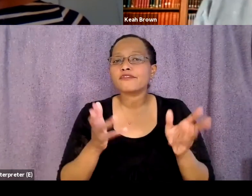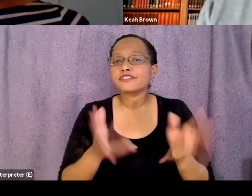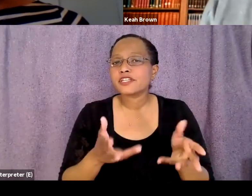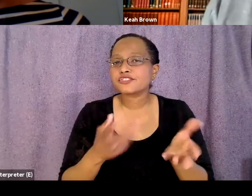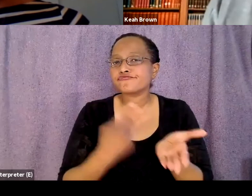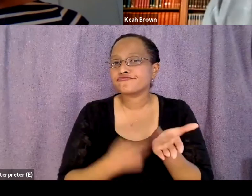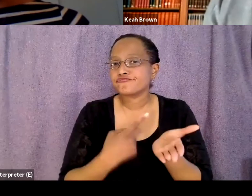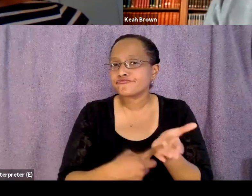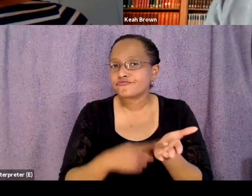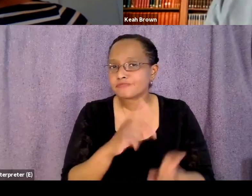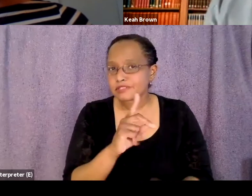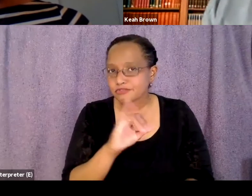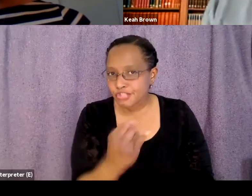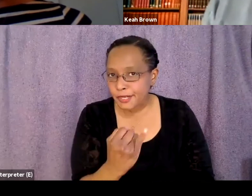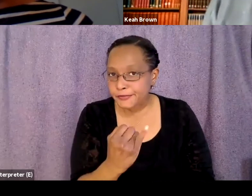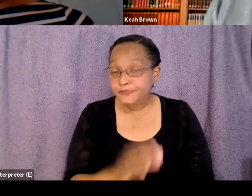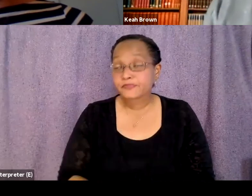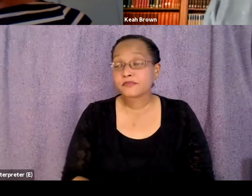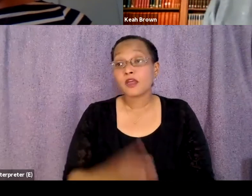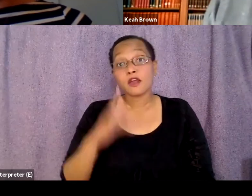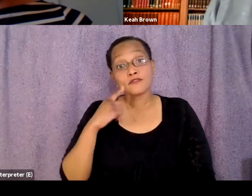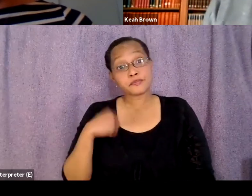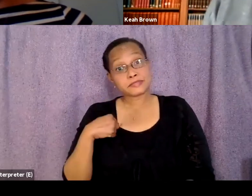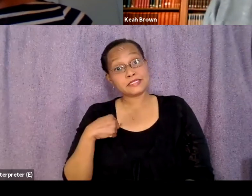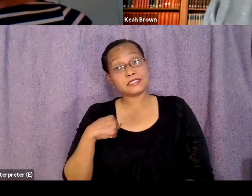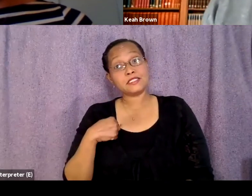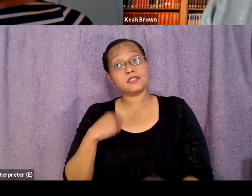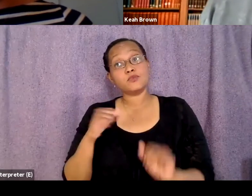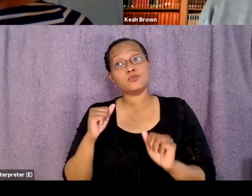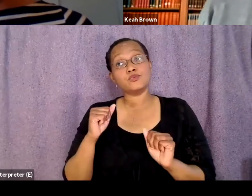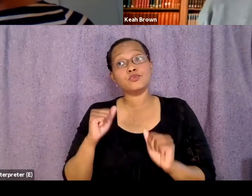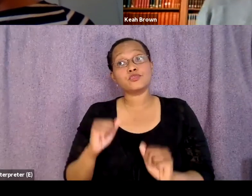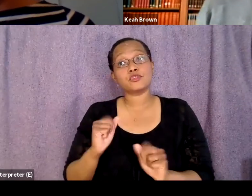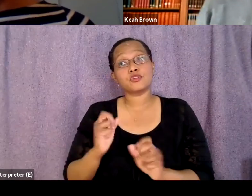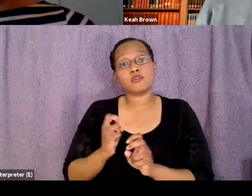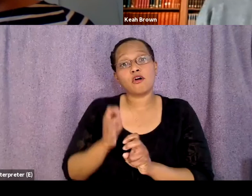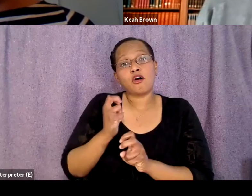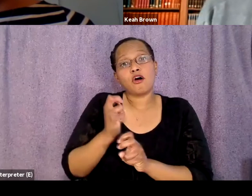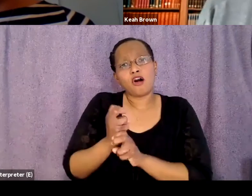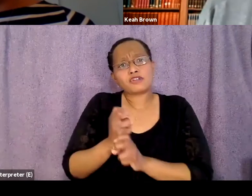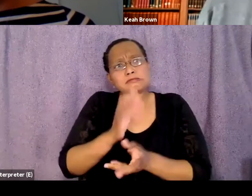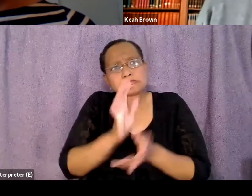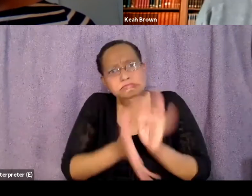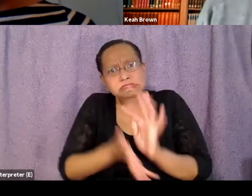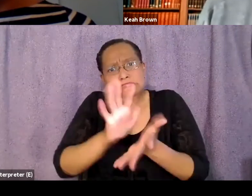that for me it's like you can work hard to help people get it, you know, but at some point.